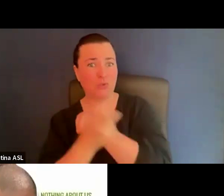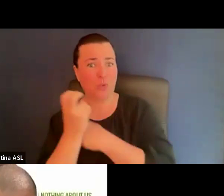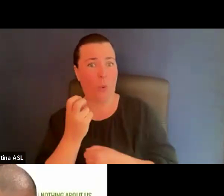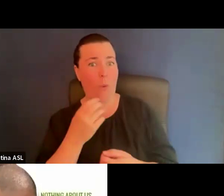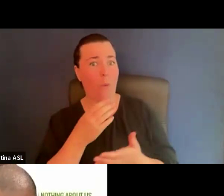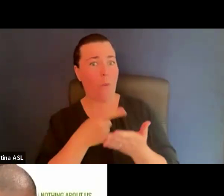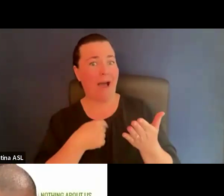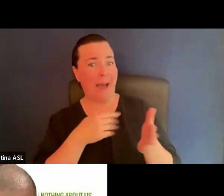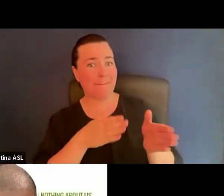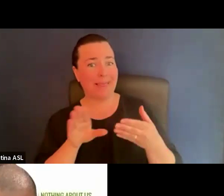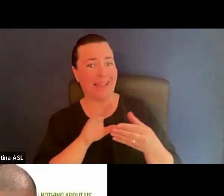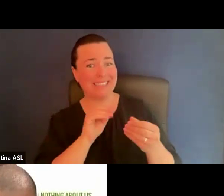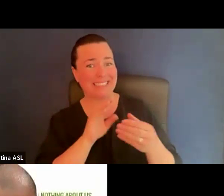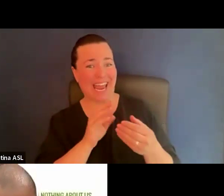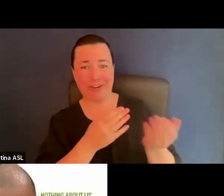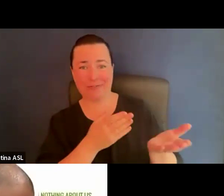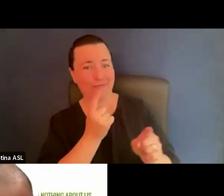but I couldn't have said it better myself.